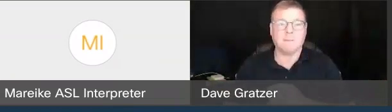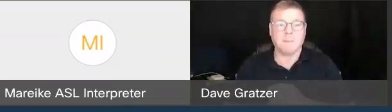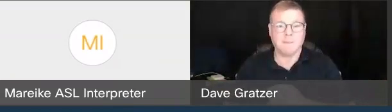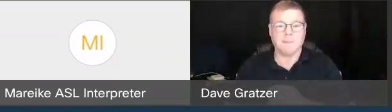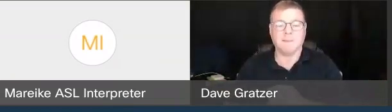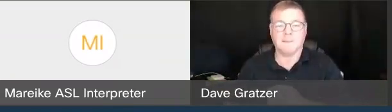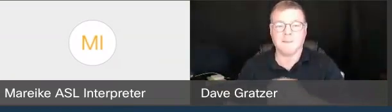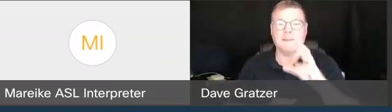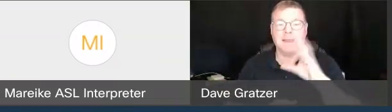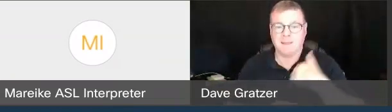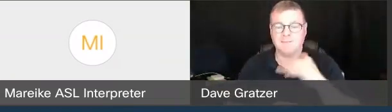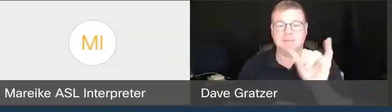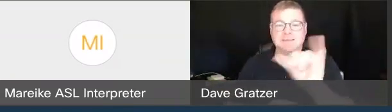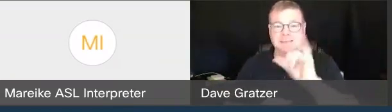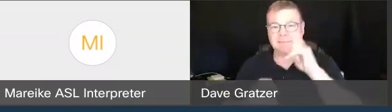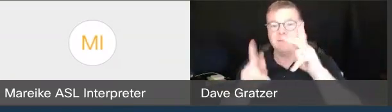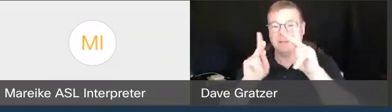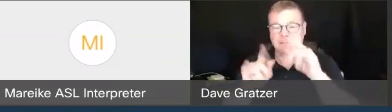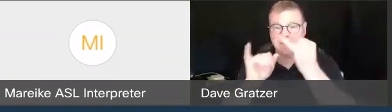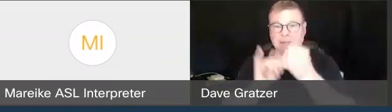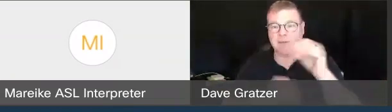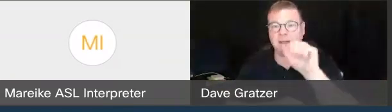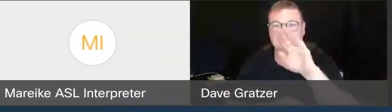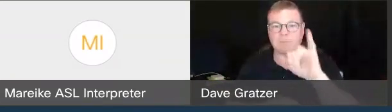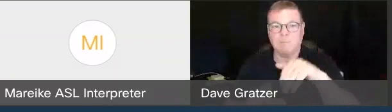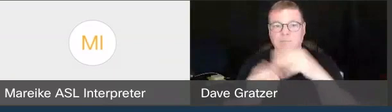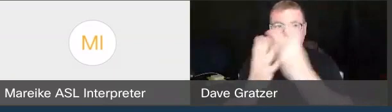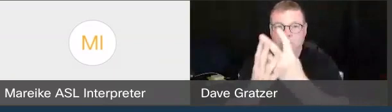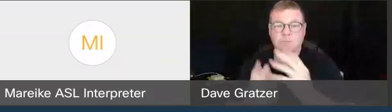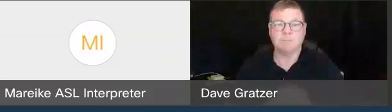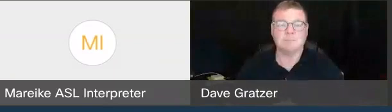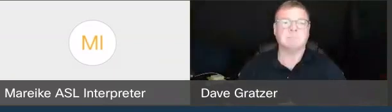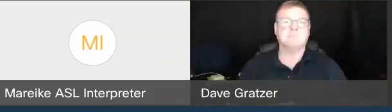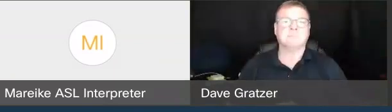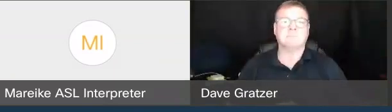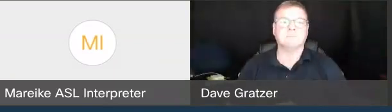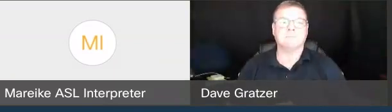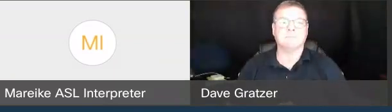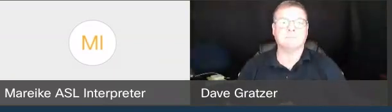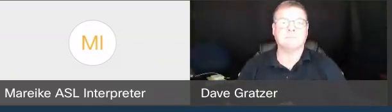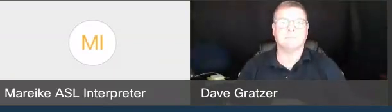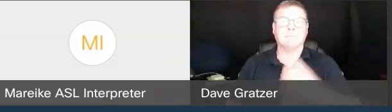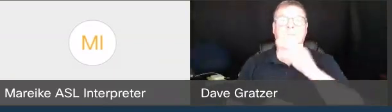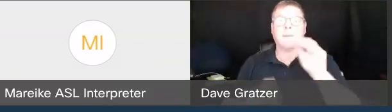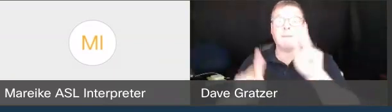are the same for individuals with SMI who were in prison. Also individuals in prison